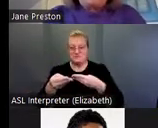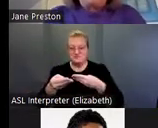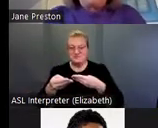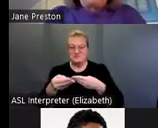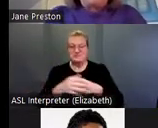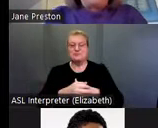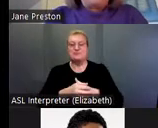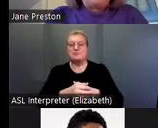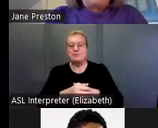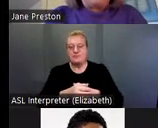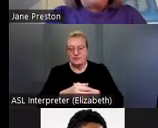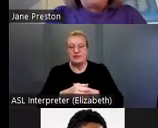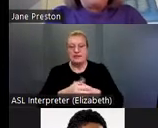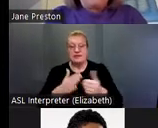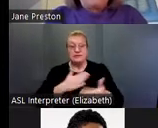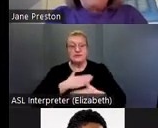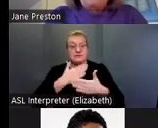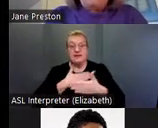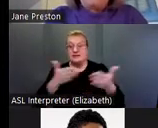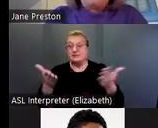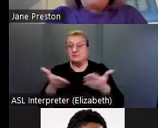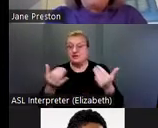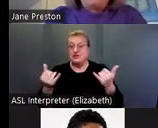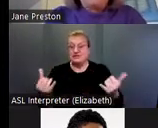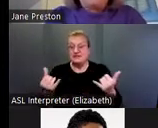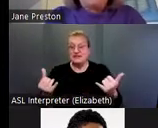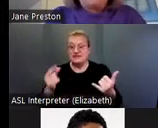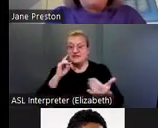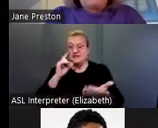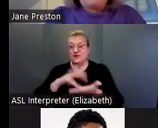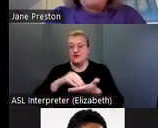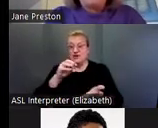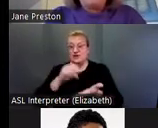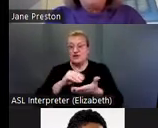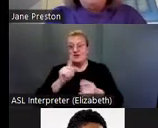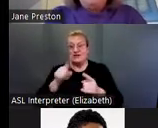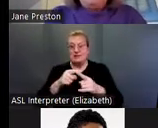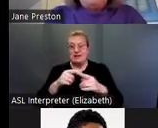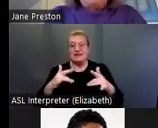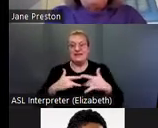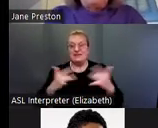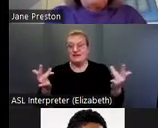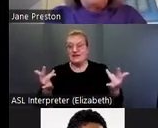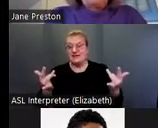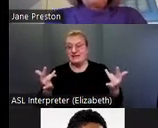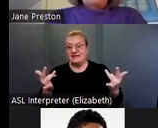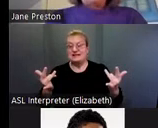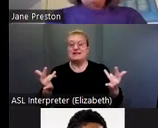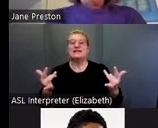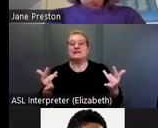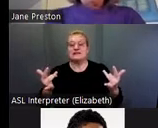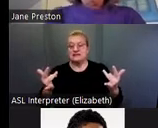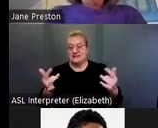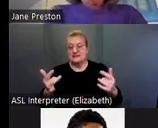And we're glad to have you here today to learn a few things about the event and to learn a bit about NEFA.